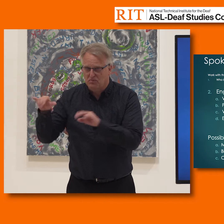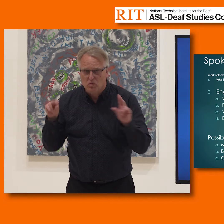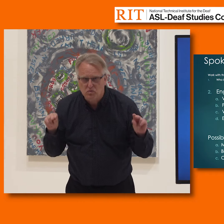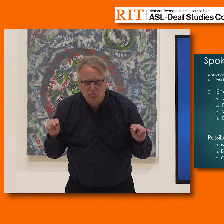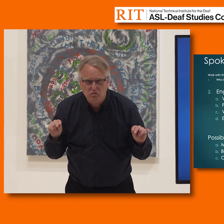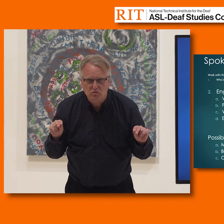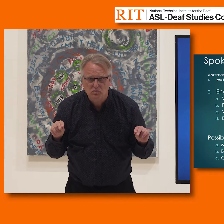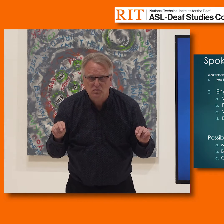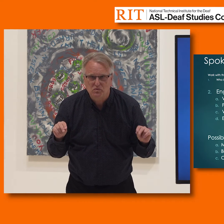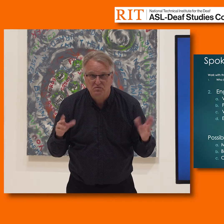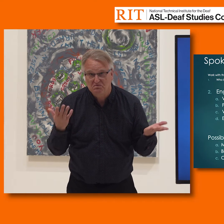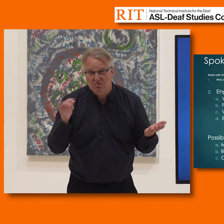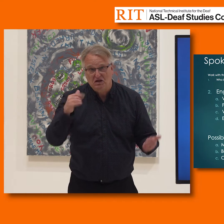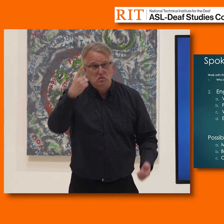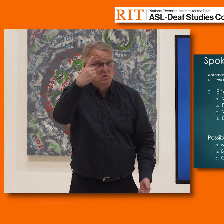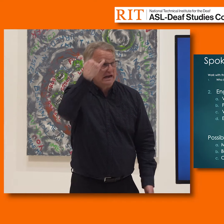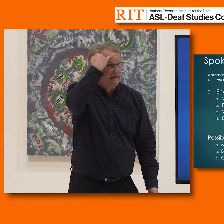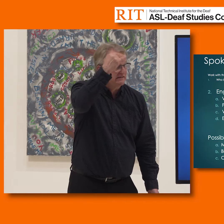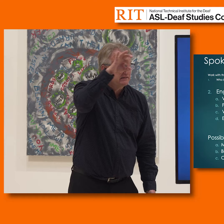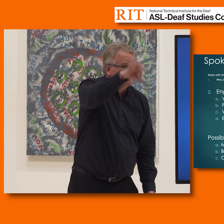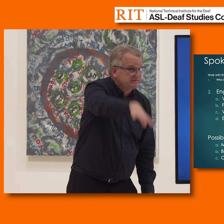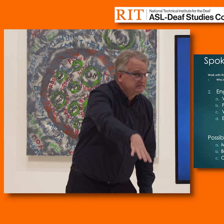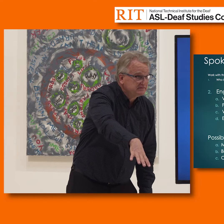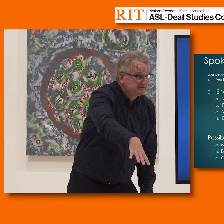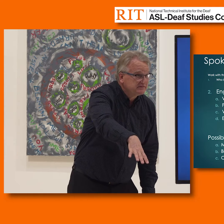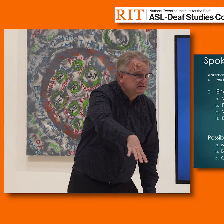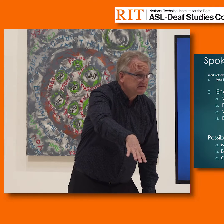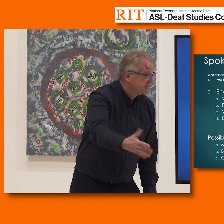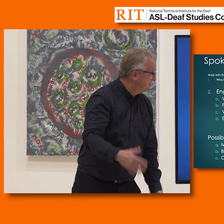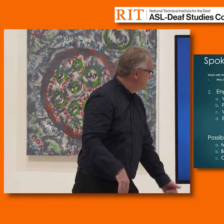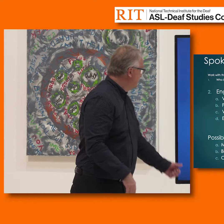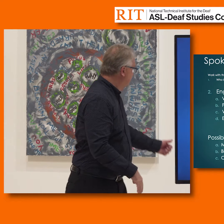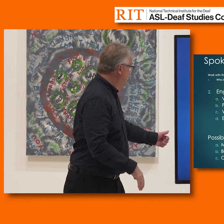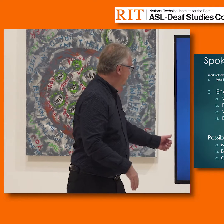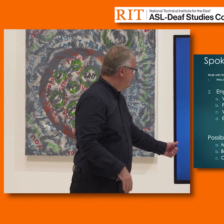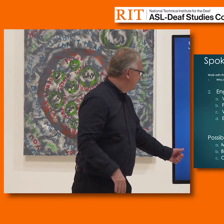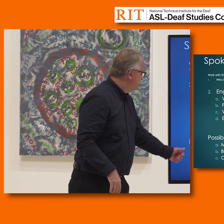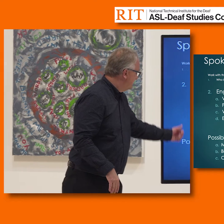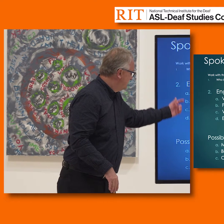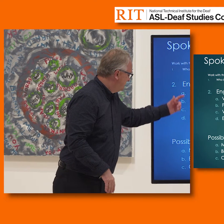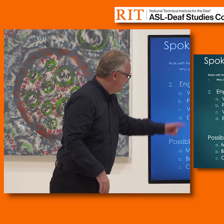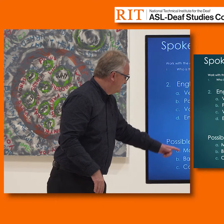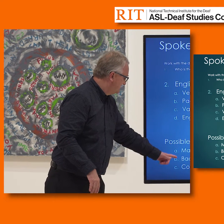So, not every Deaf person is going to make the same choice. And this is simply one possible idea to work together.